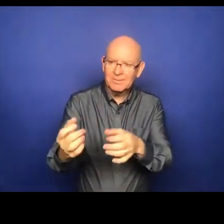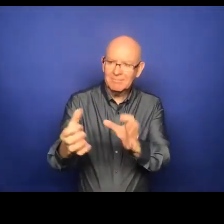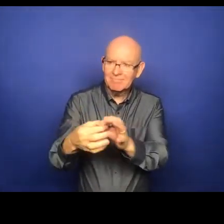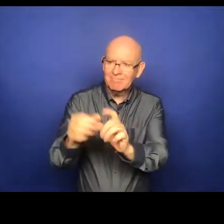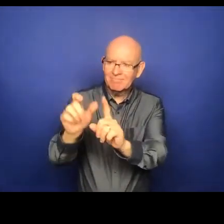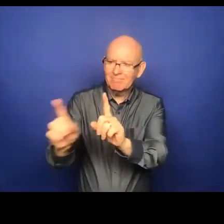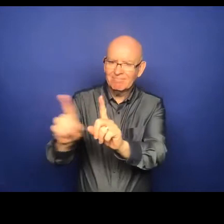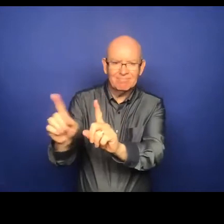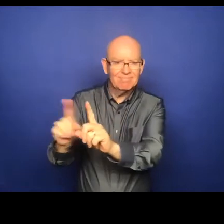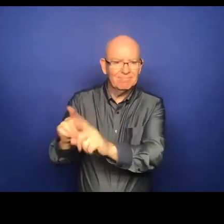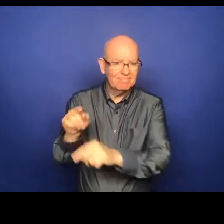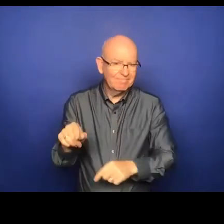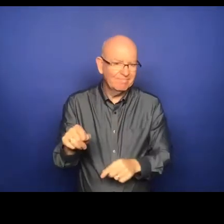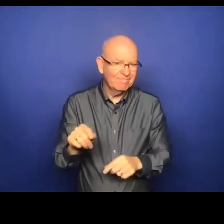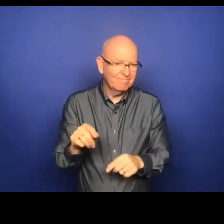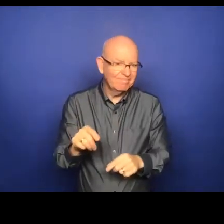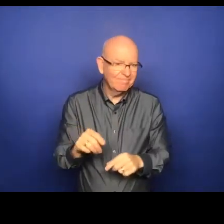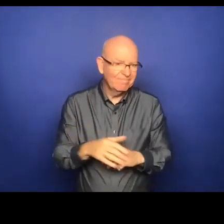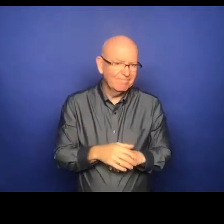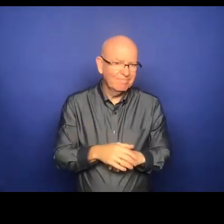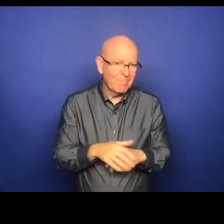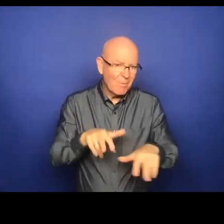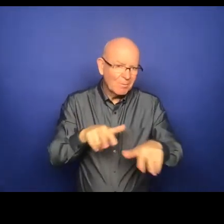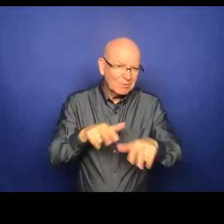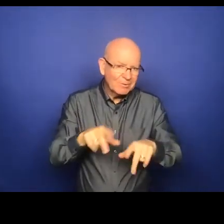disabilities and their representativeorganisations